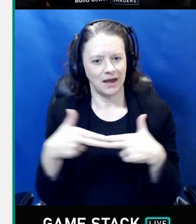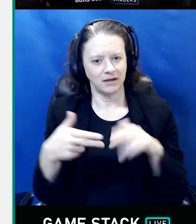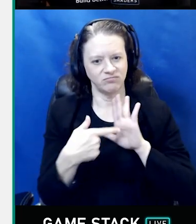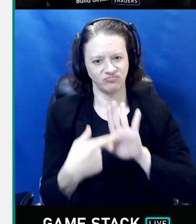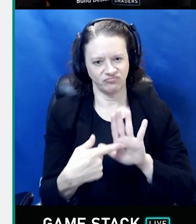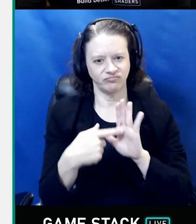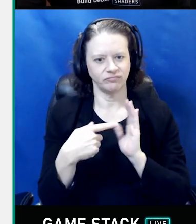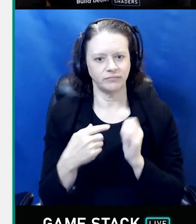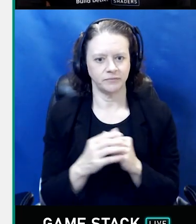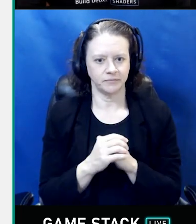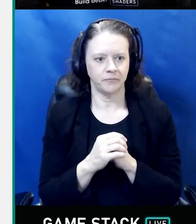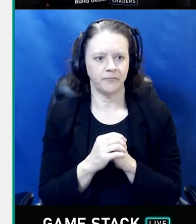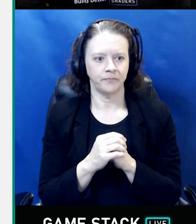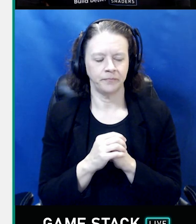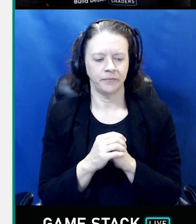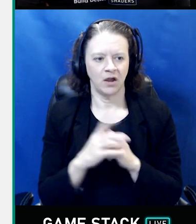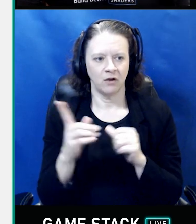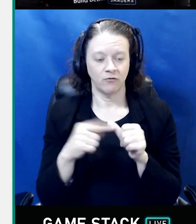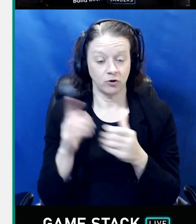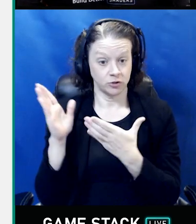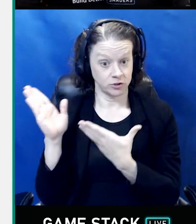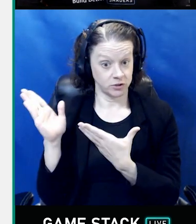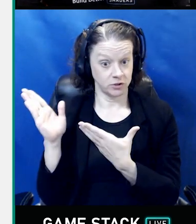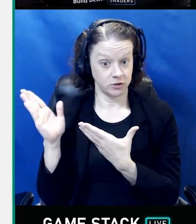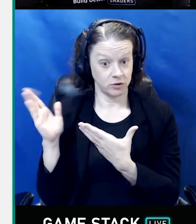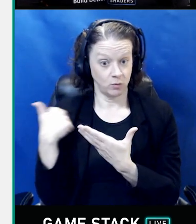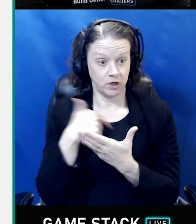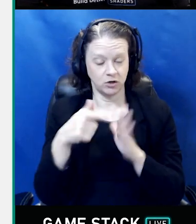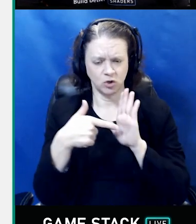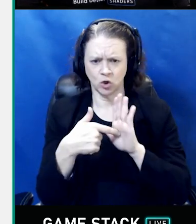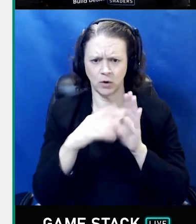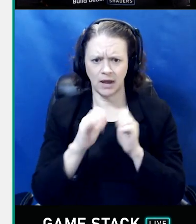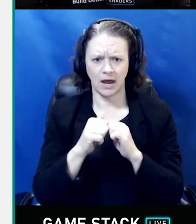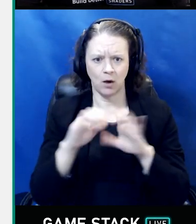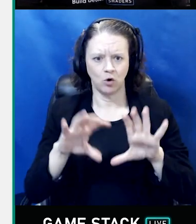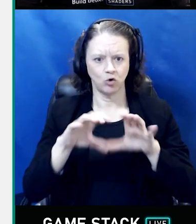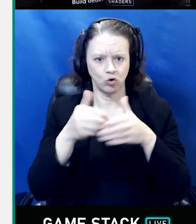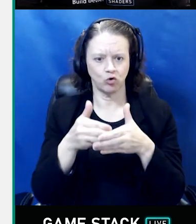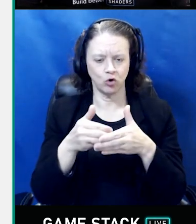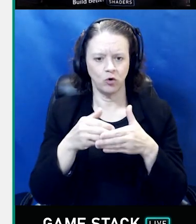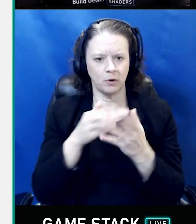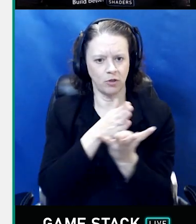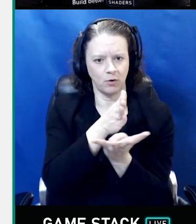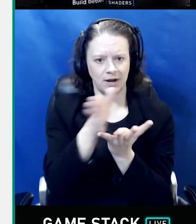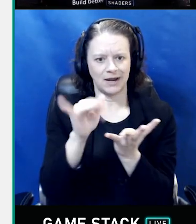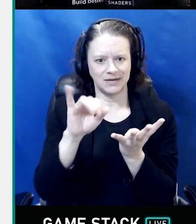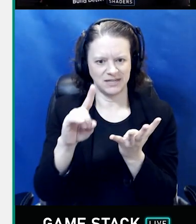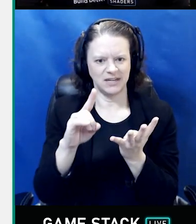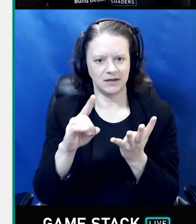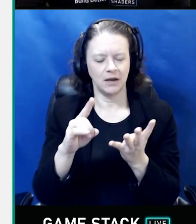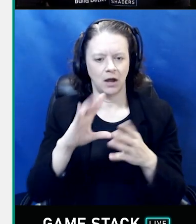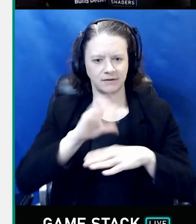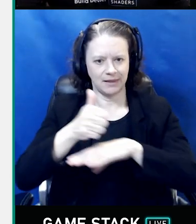So first of all, we've just demonstrated how the group thread ID will be laid out in 2 dimensional coordinates as I've described.